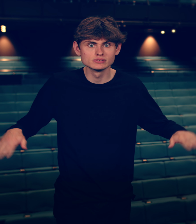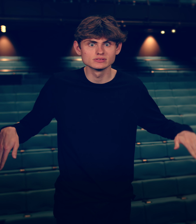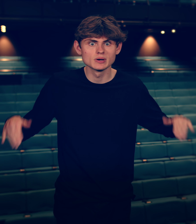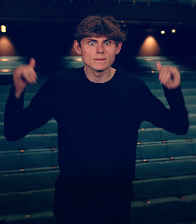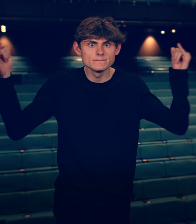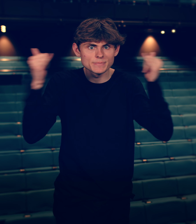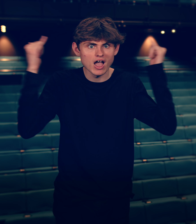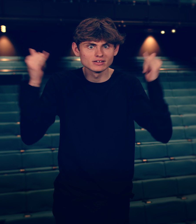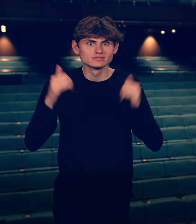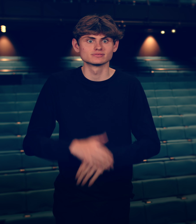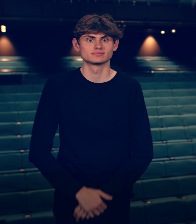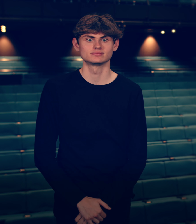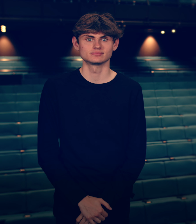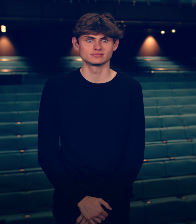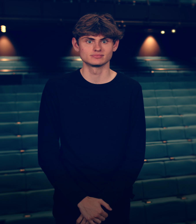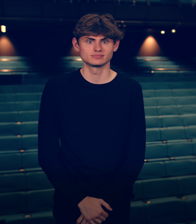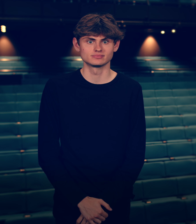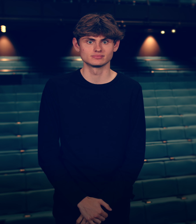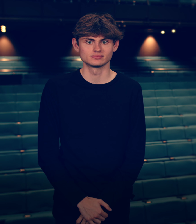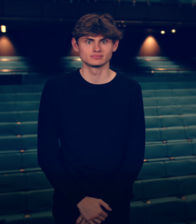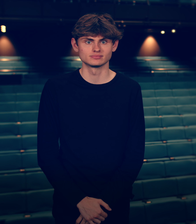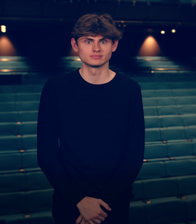Children’s Parties